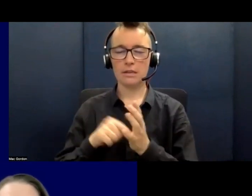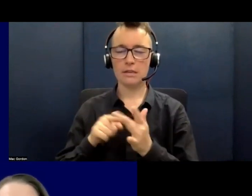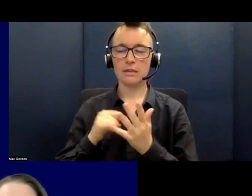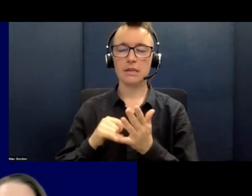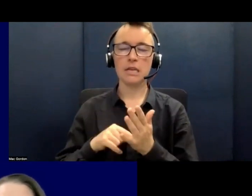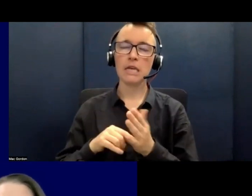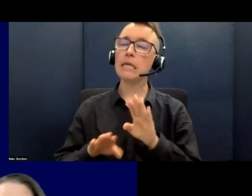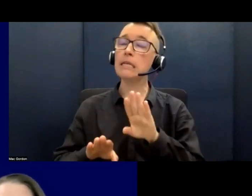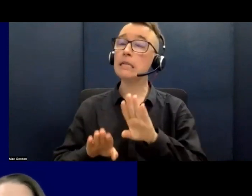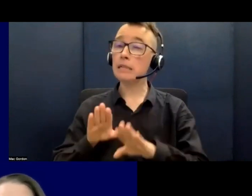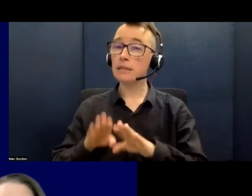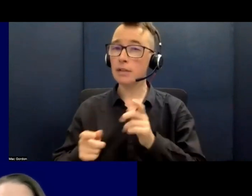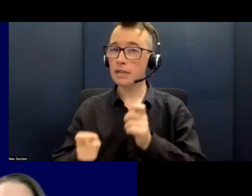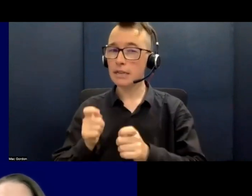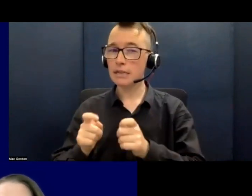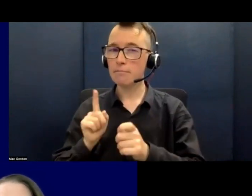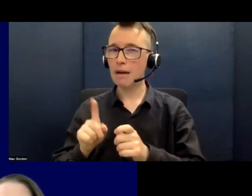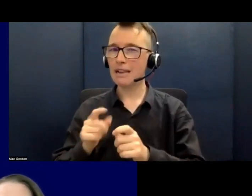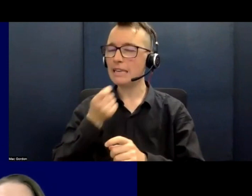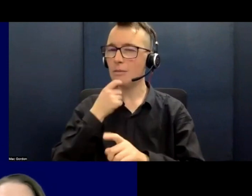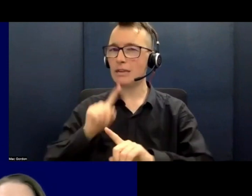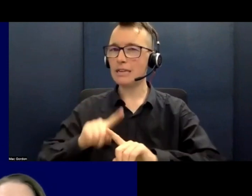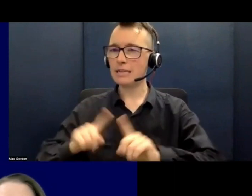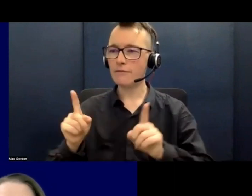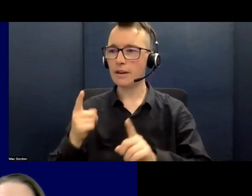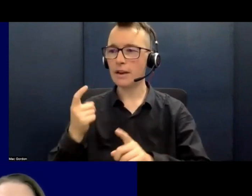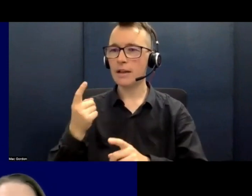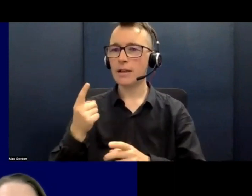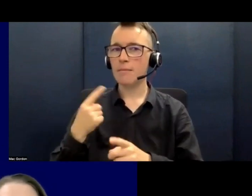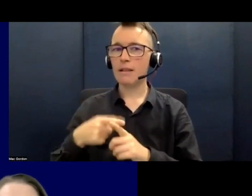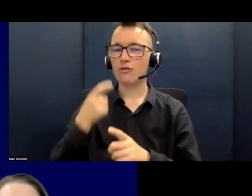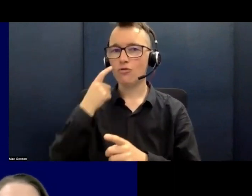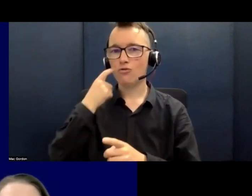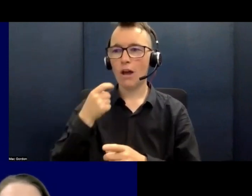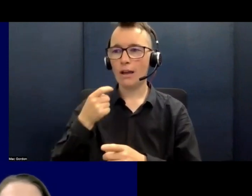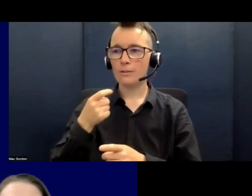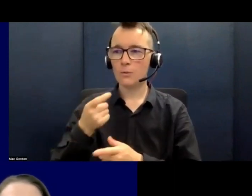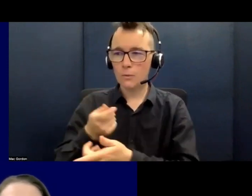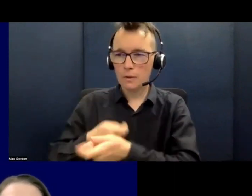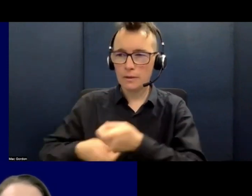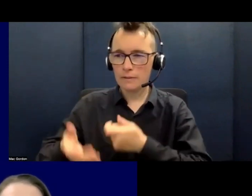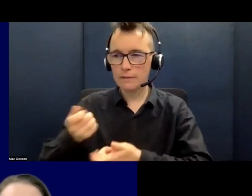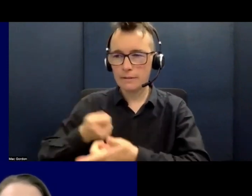and we're extracting different information and we're specifically looking for function